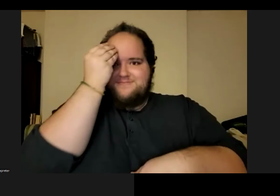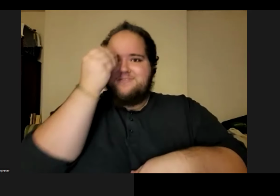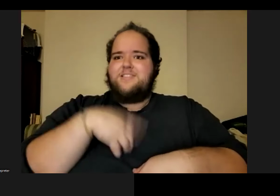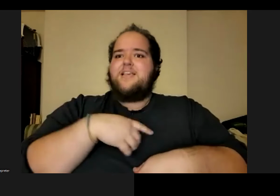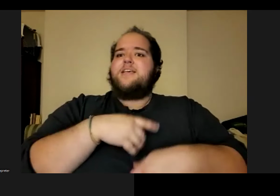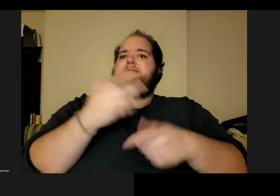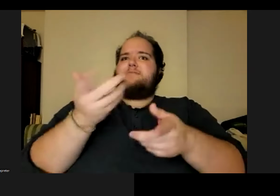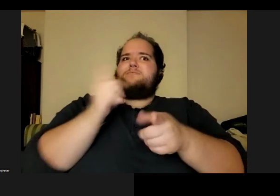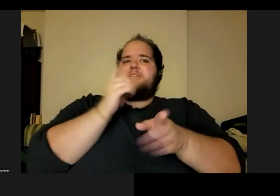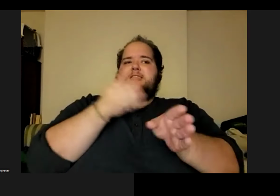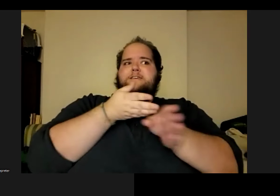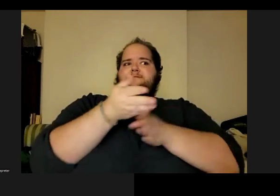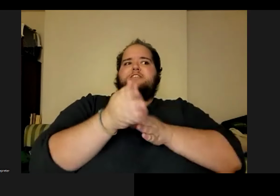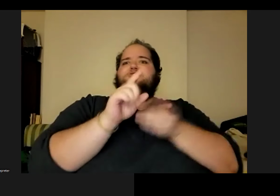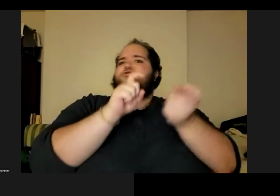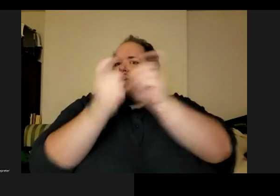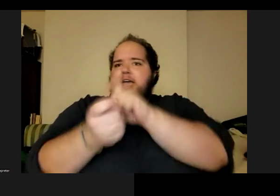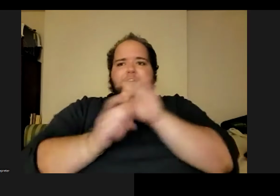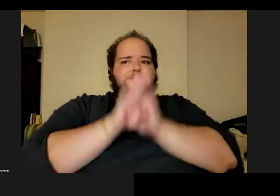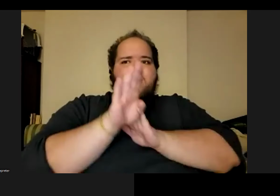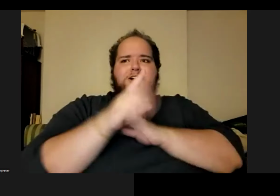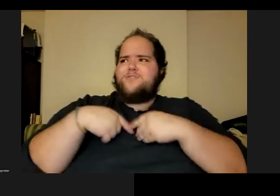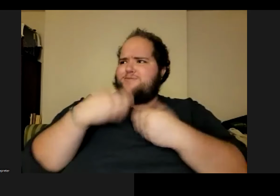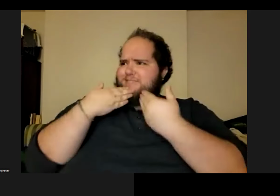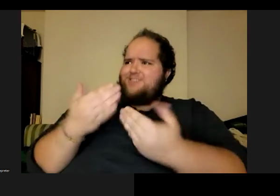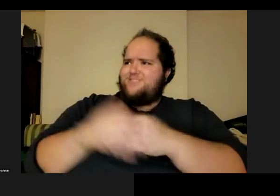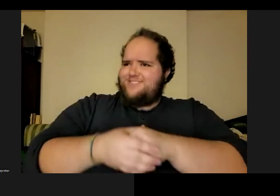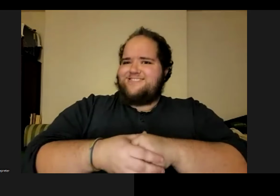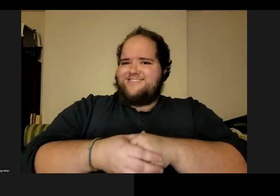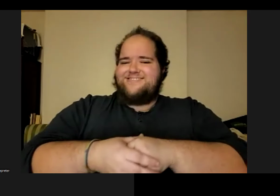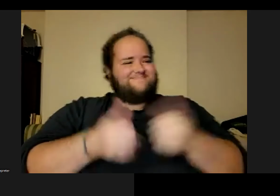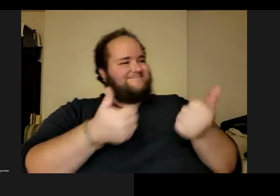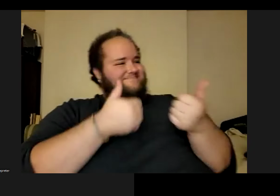everything. But yeah, that was great. Thanks. Thank you.